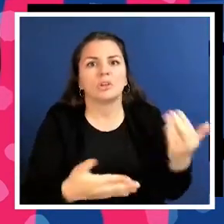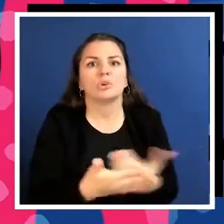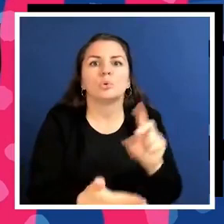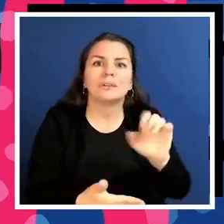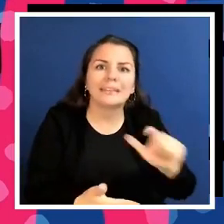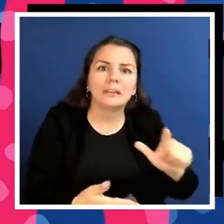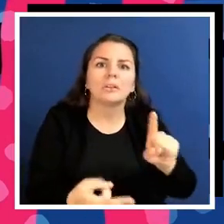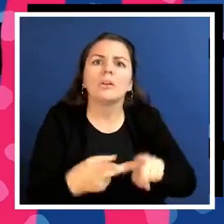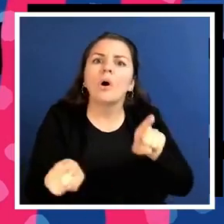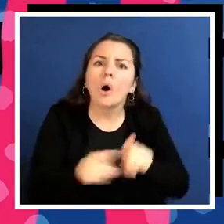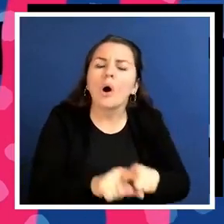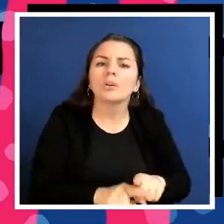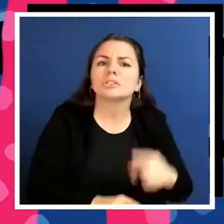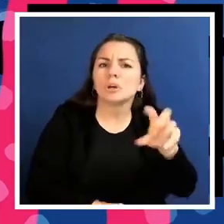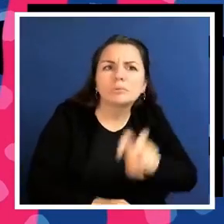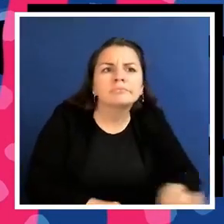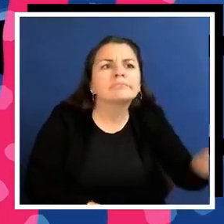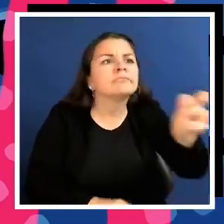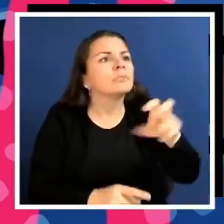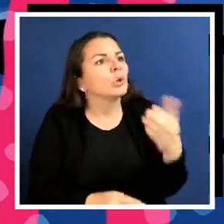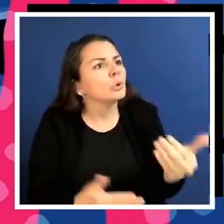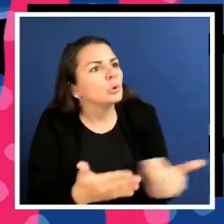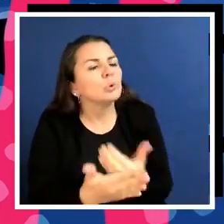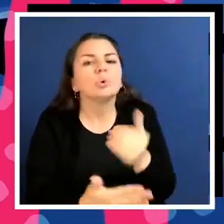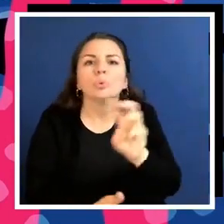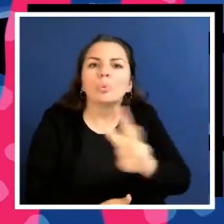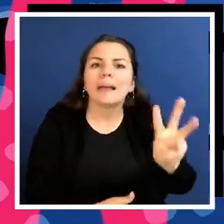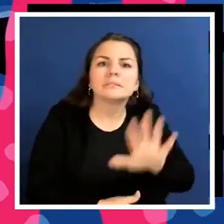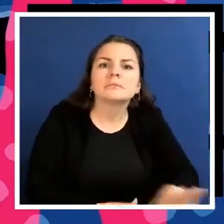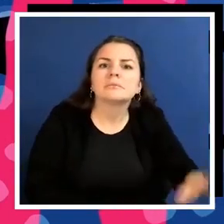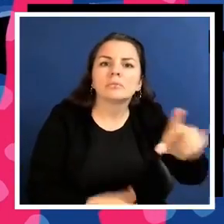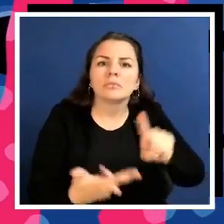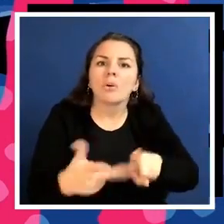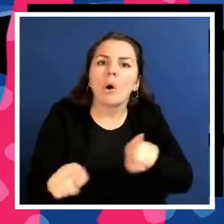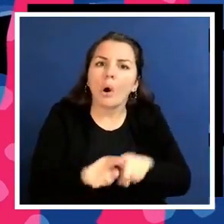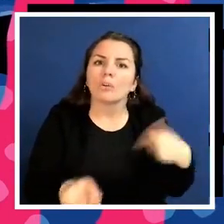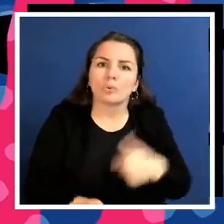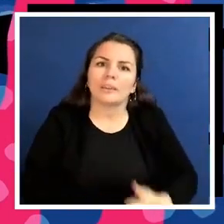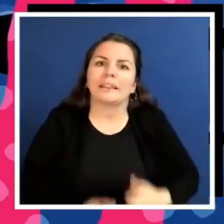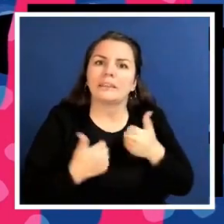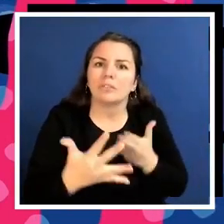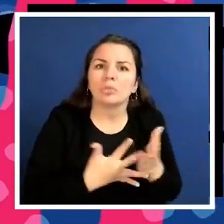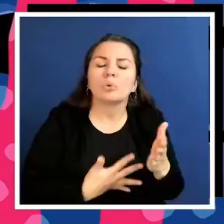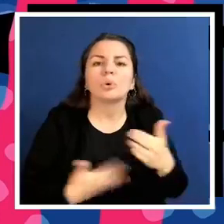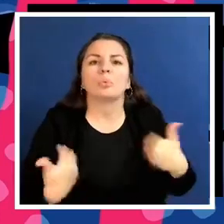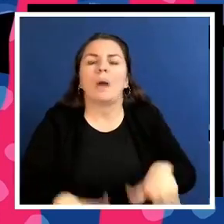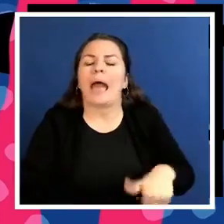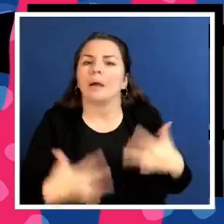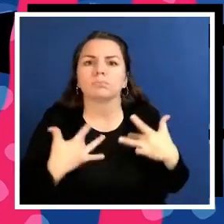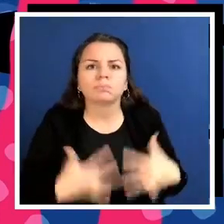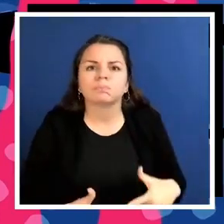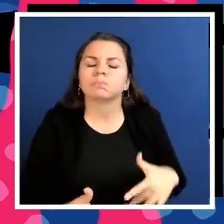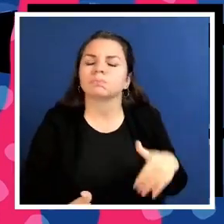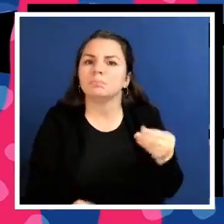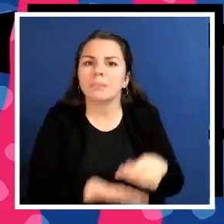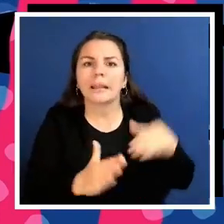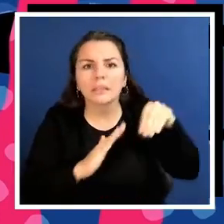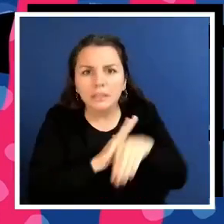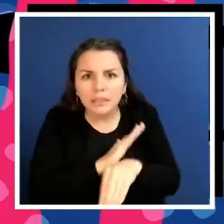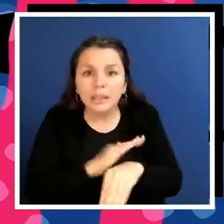FOR THE AMERICAN PEOPLE. THAT IS HOW WE STRUCK A NEW